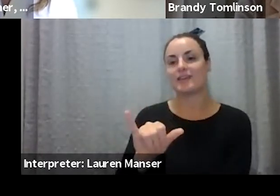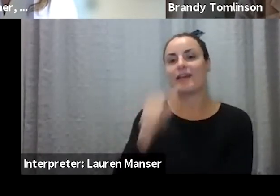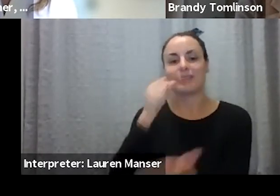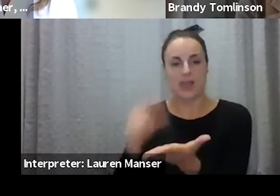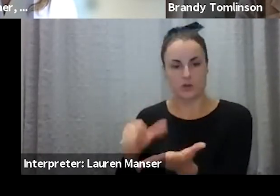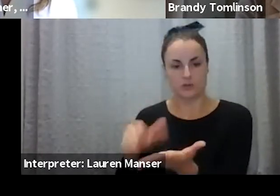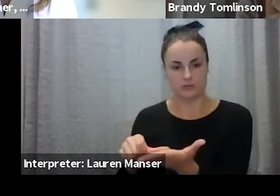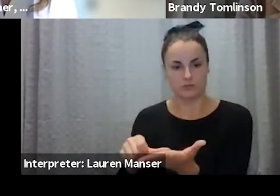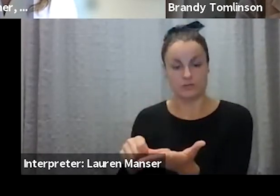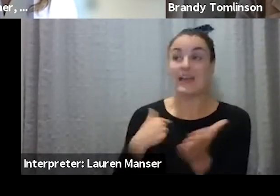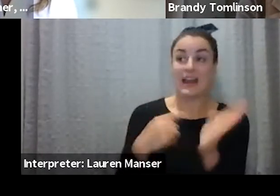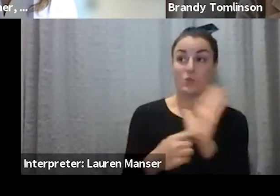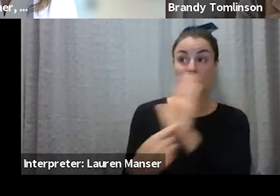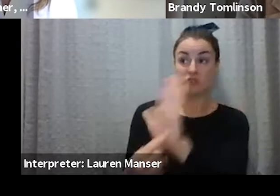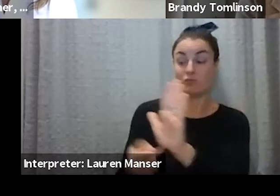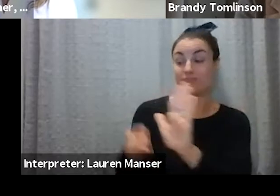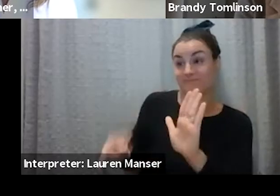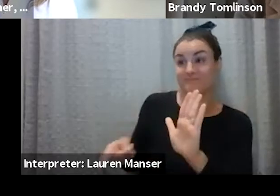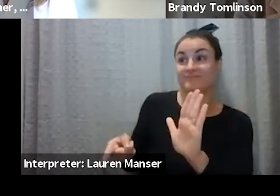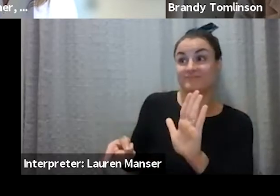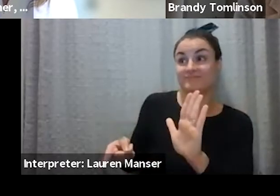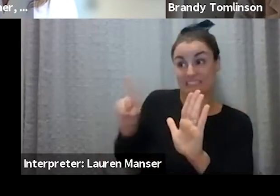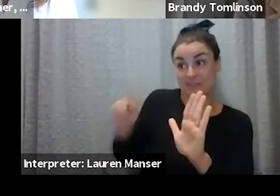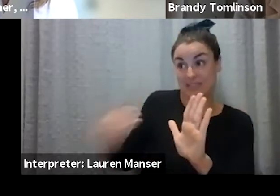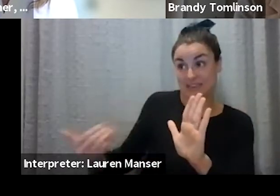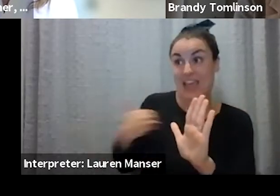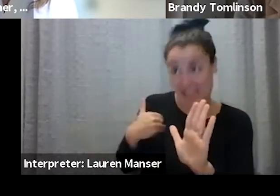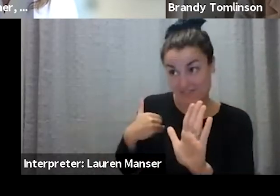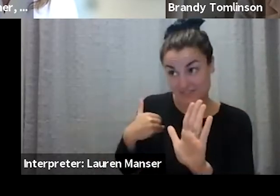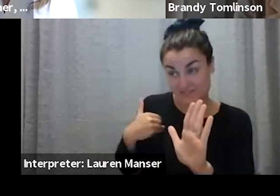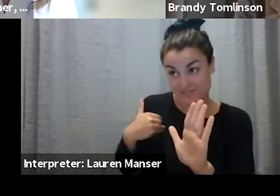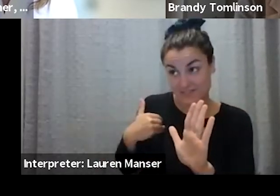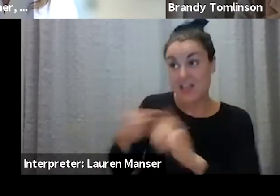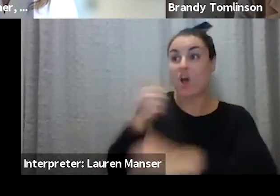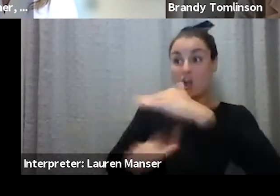accommodation and educating the employer that under the federal and mirroring state and local laws,